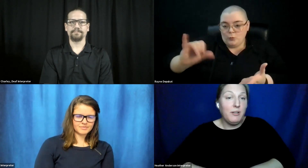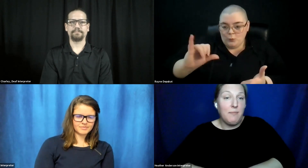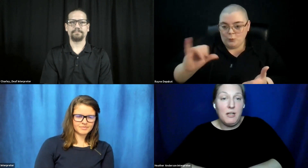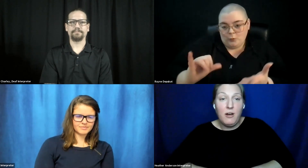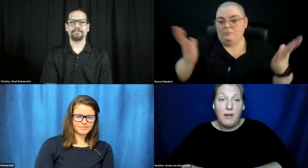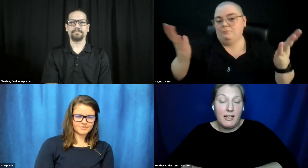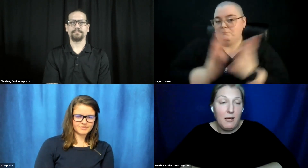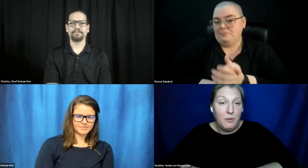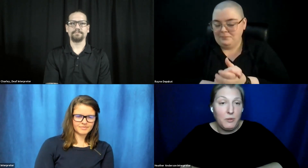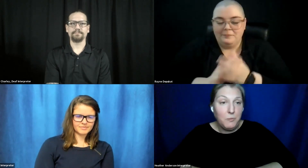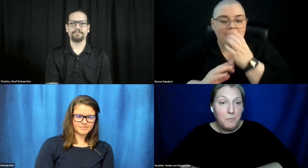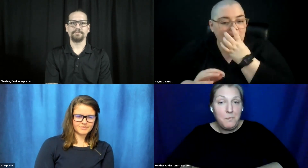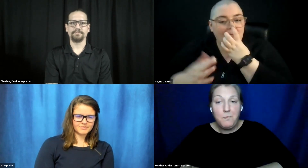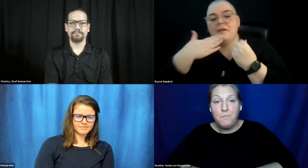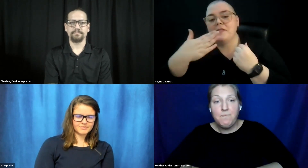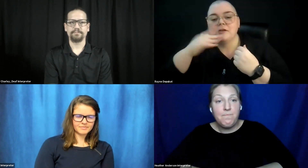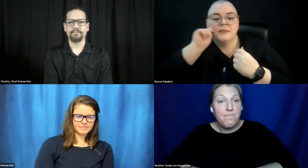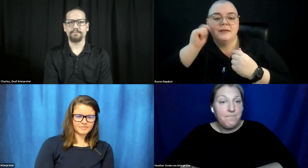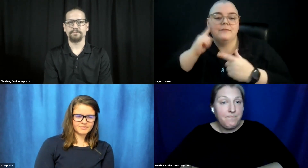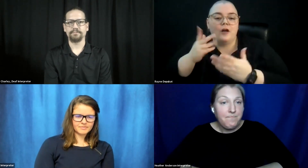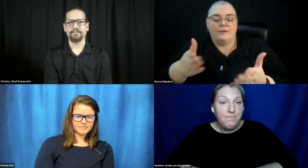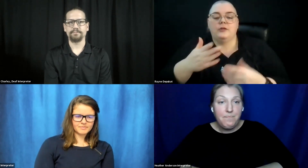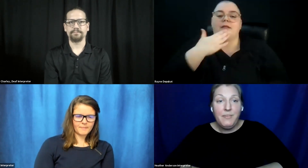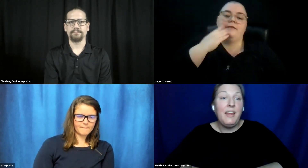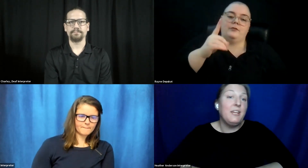If I can support let me know I can help you too.